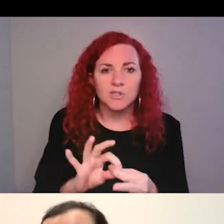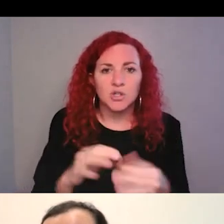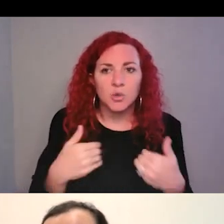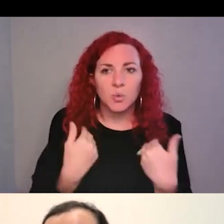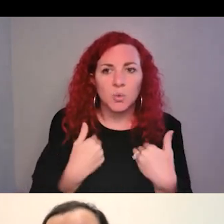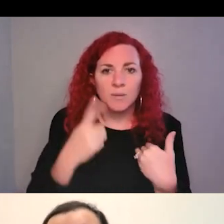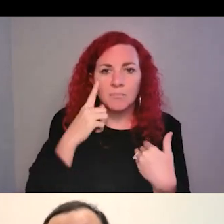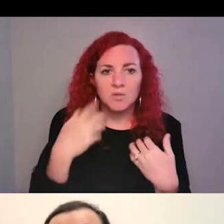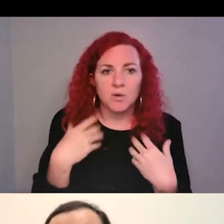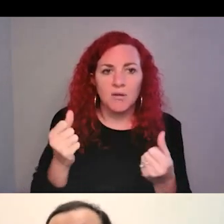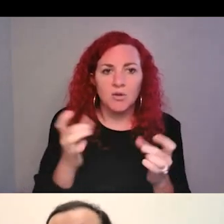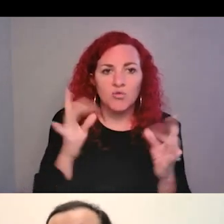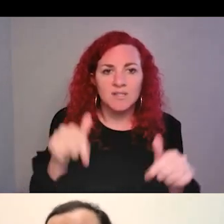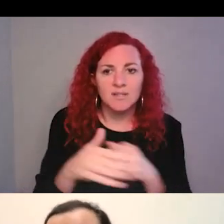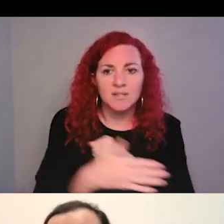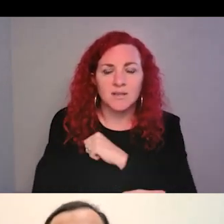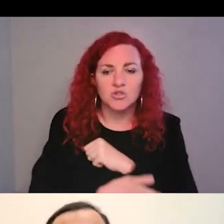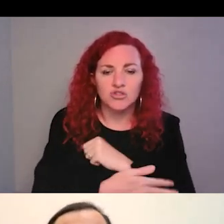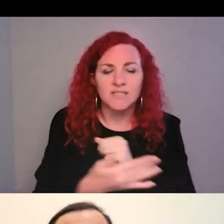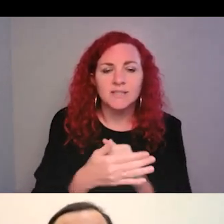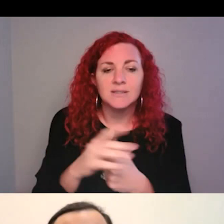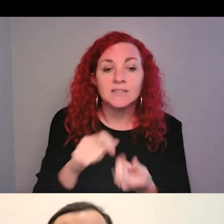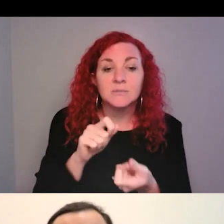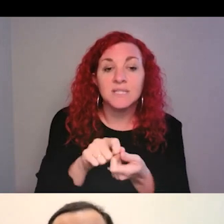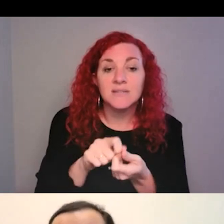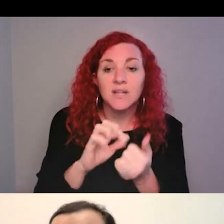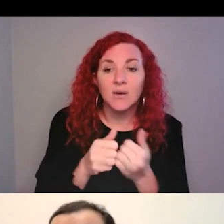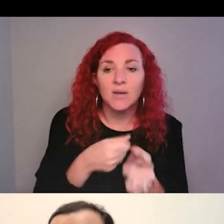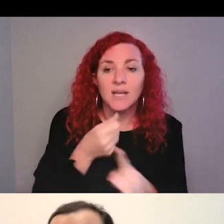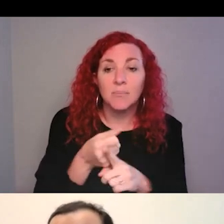CRISIS IN THE COUNTRY AND HOW IT IMPACTS EMERGENCY DEPARTMENT